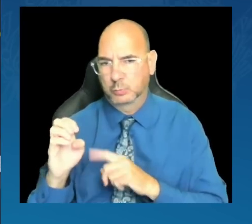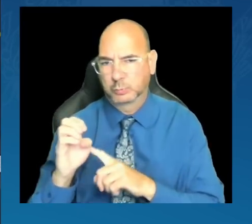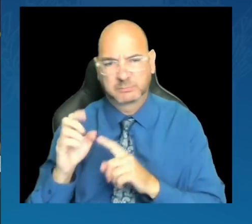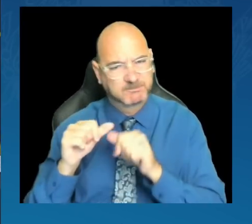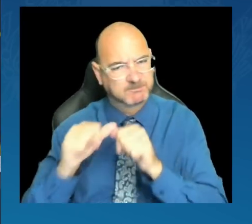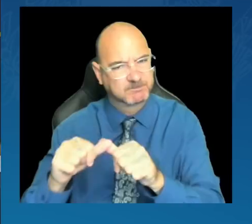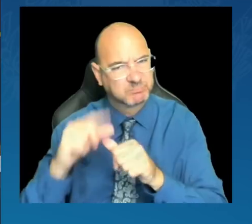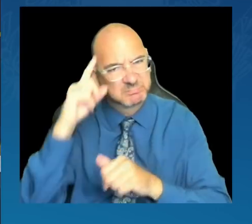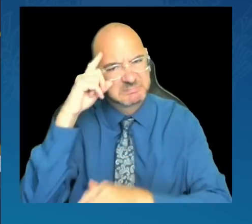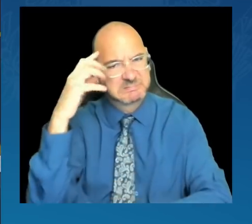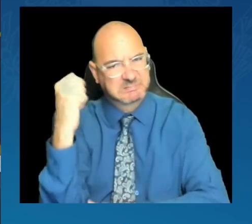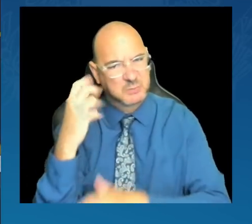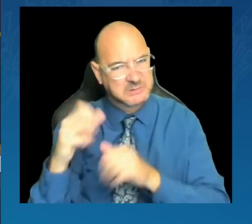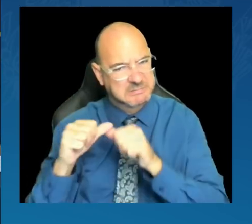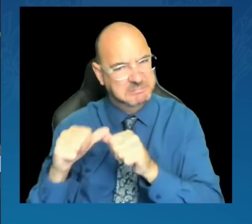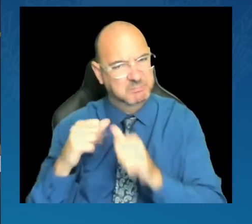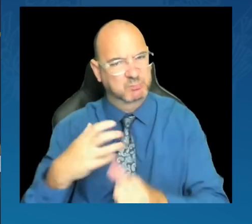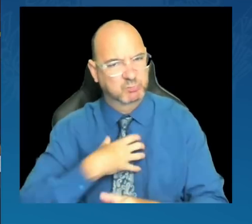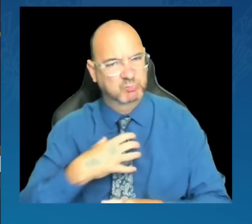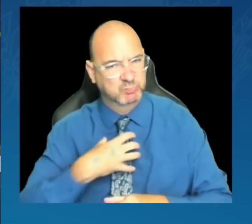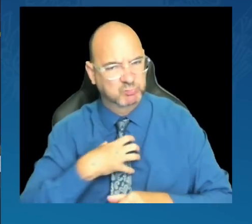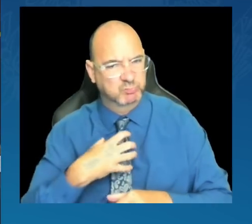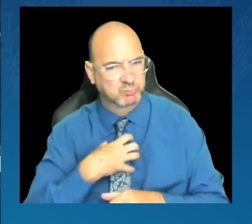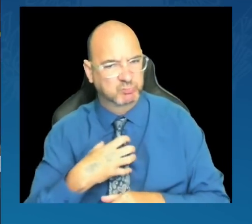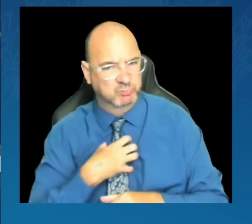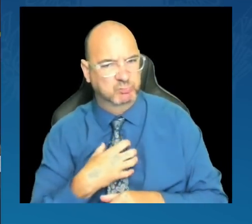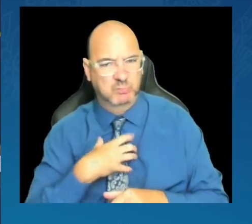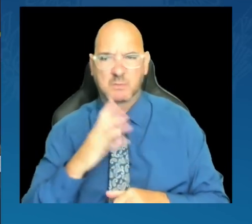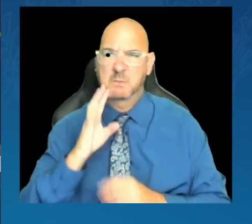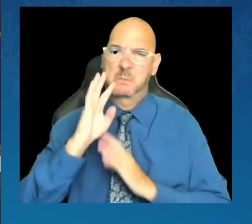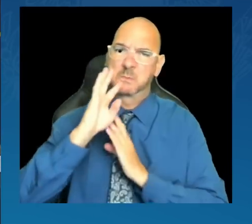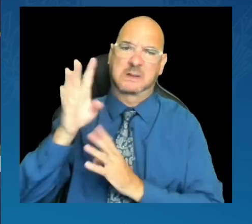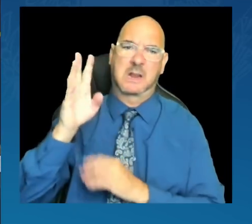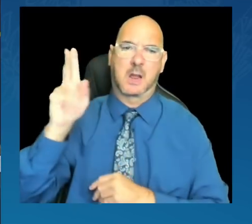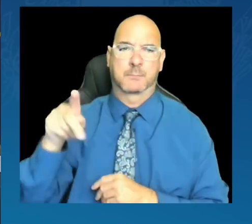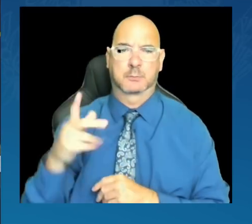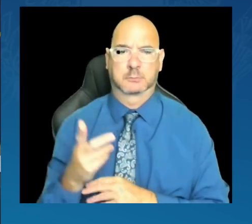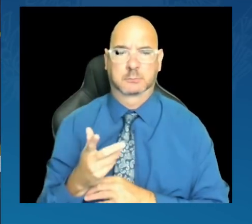Even today, as we see many people gather at our state house today,